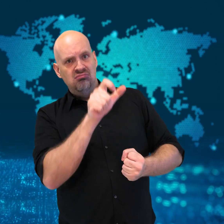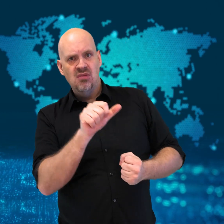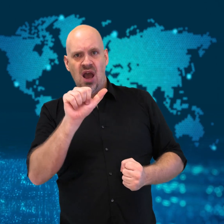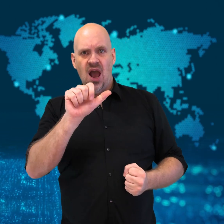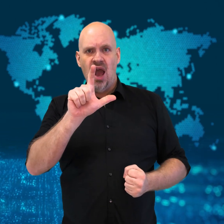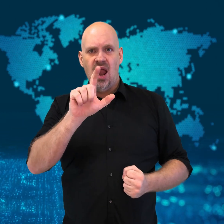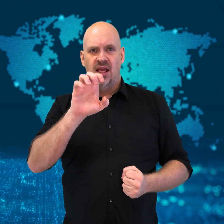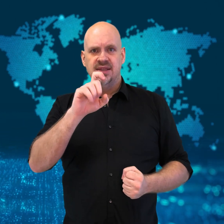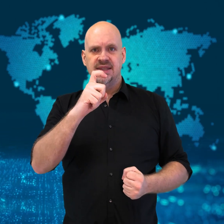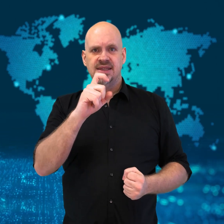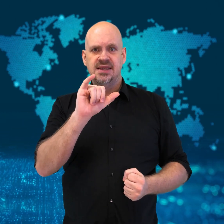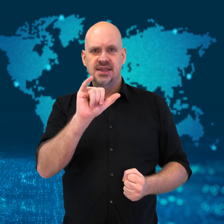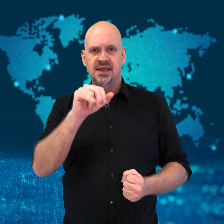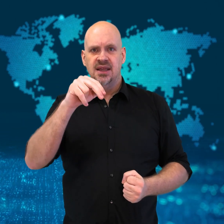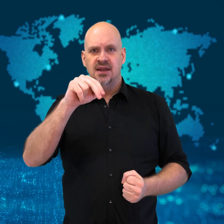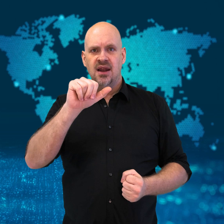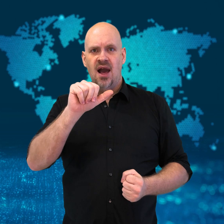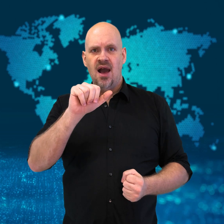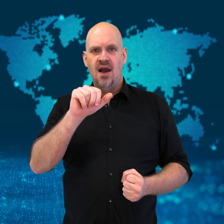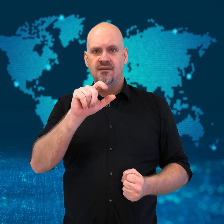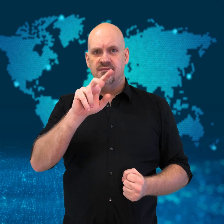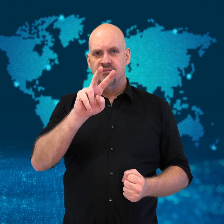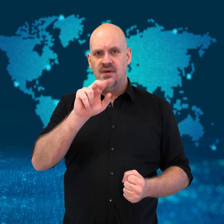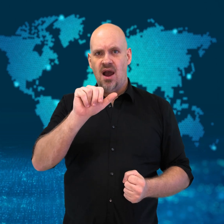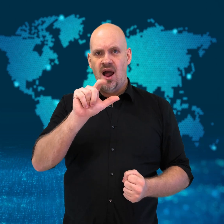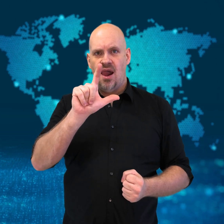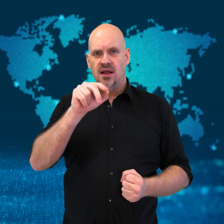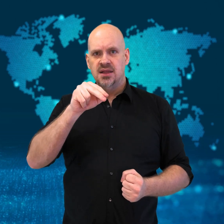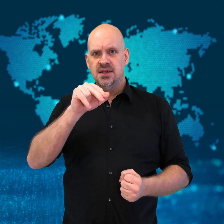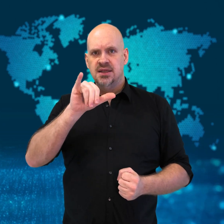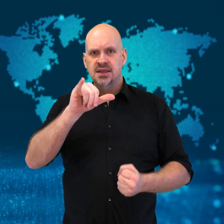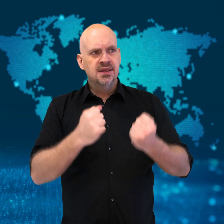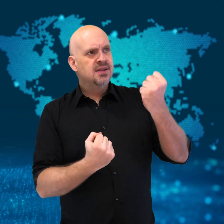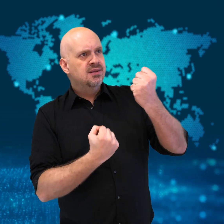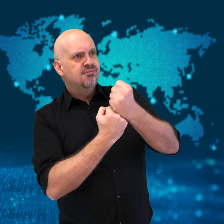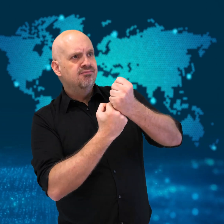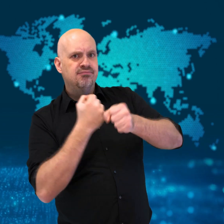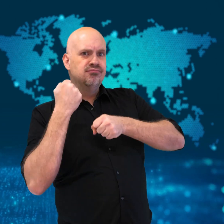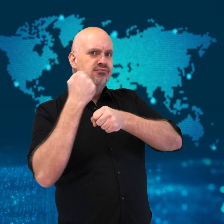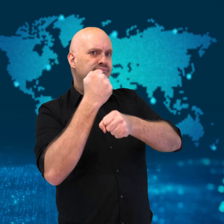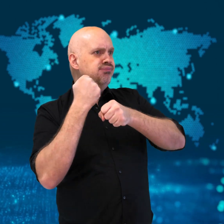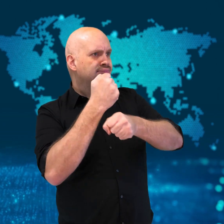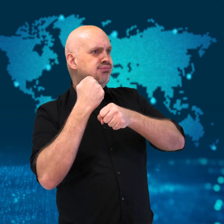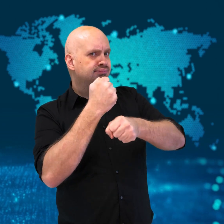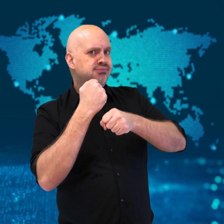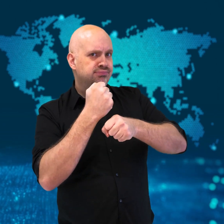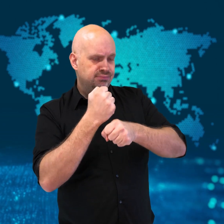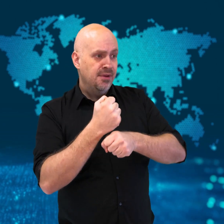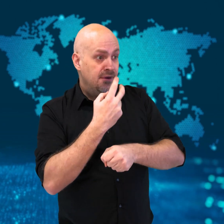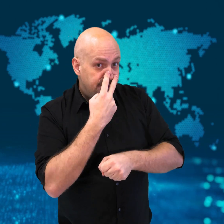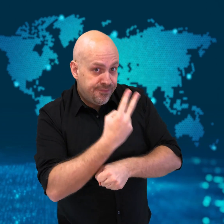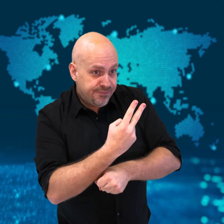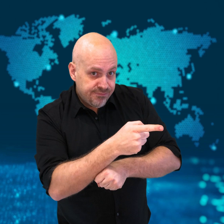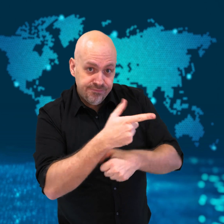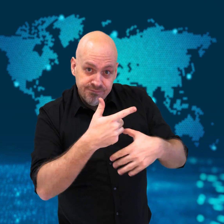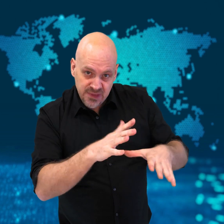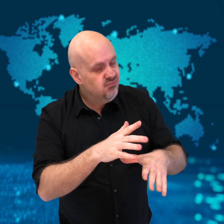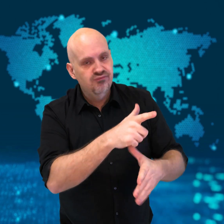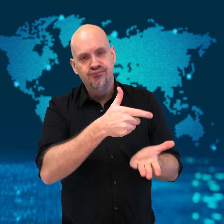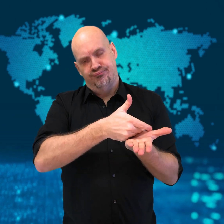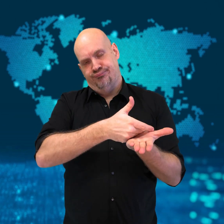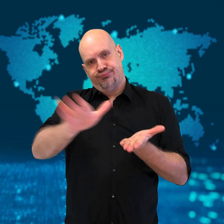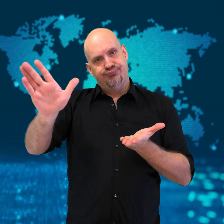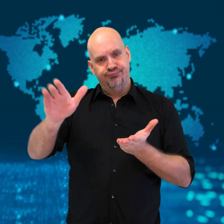expelled diplomats representing the three European countries.